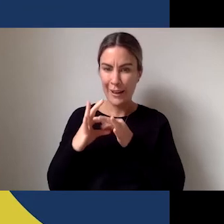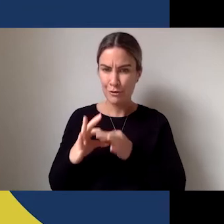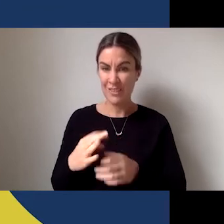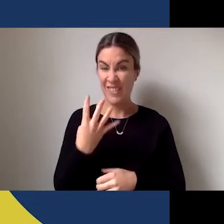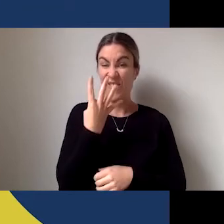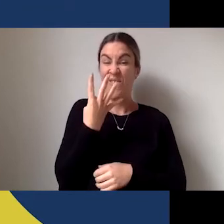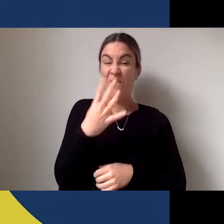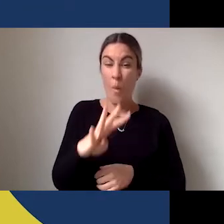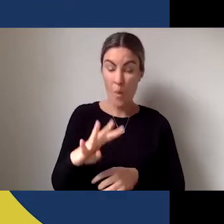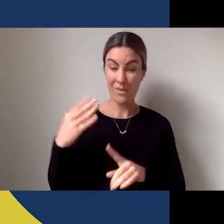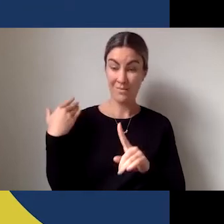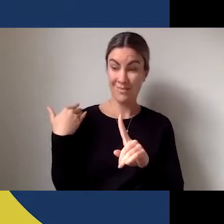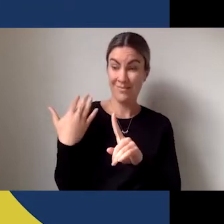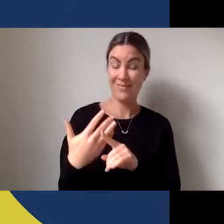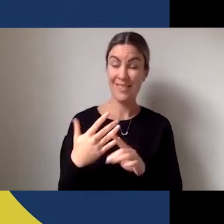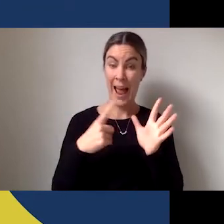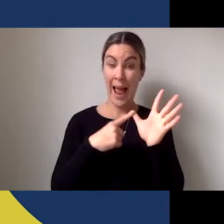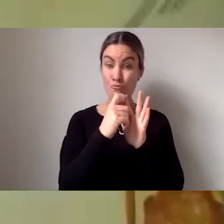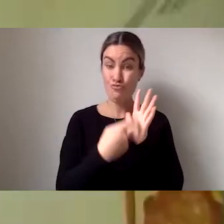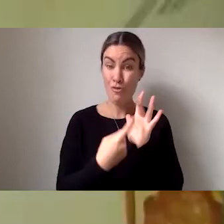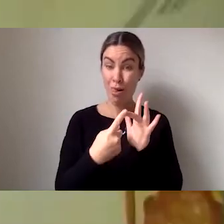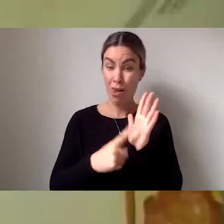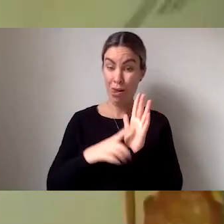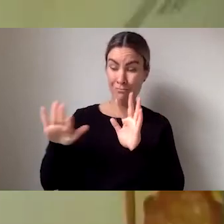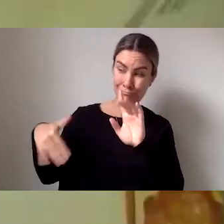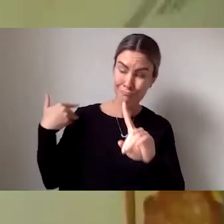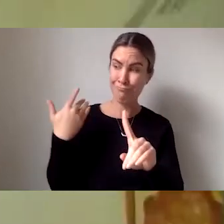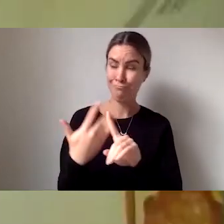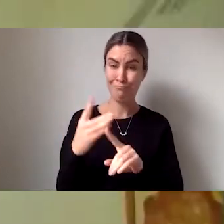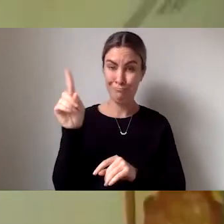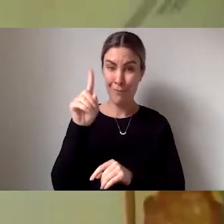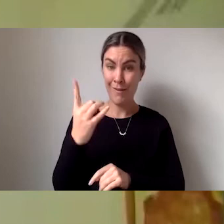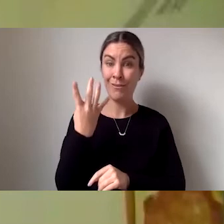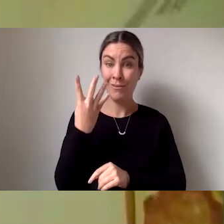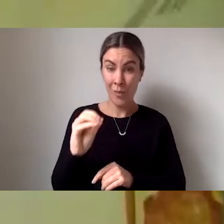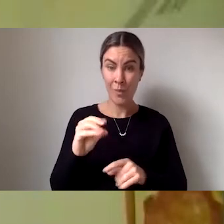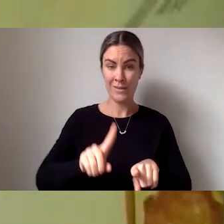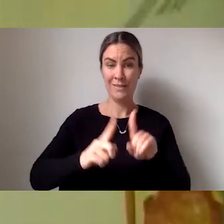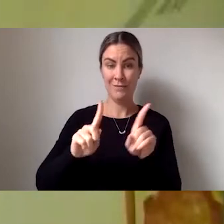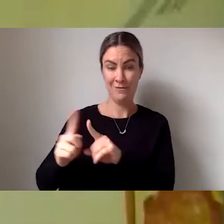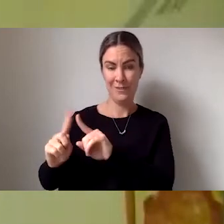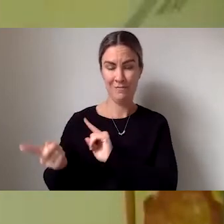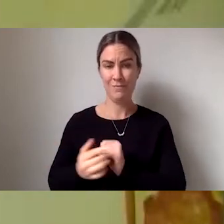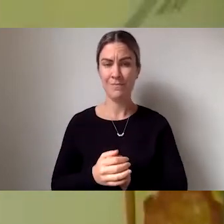a time that now feels so long ago. The past few months have been a whirlwind of constant change and upheaval.